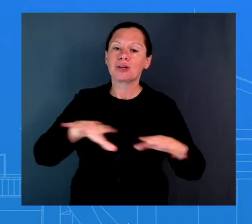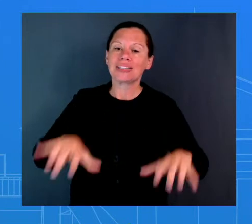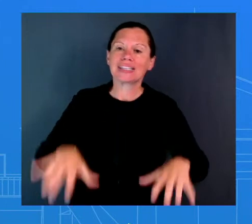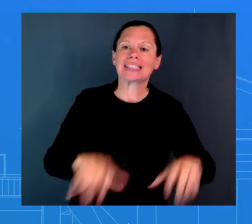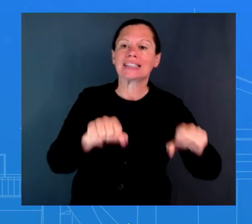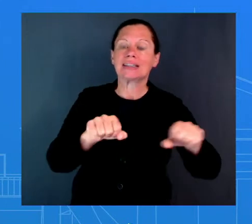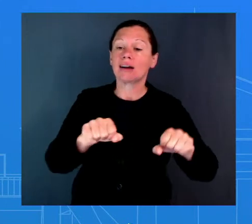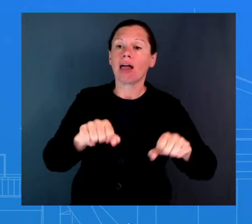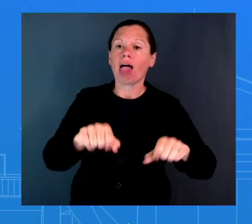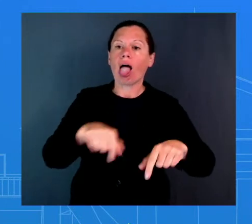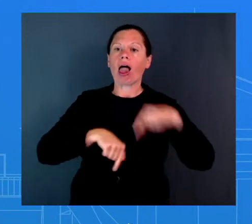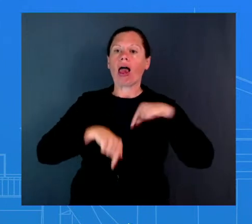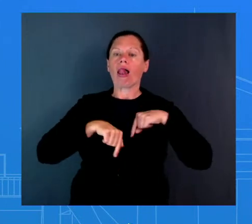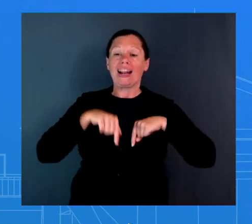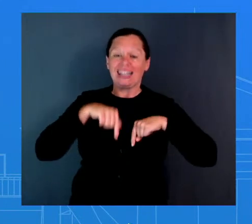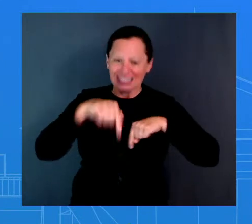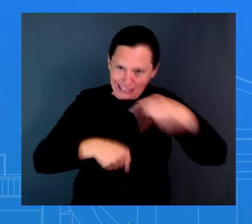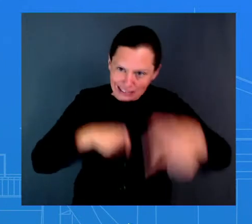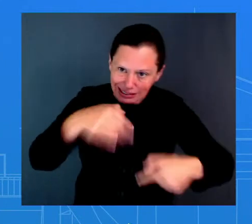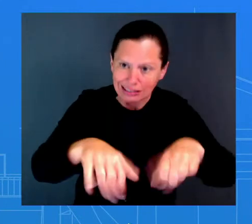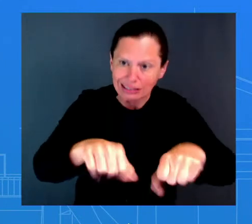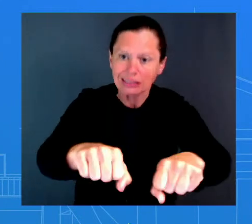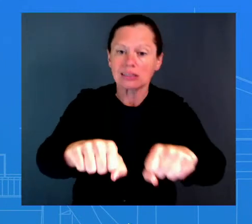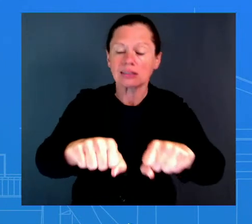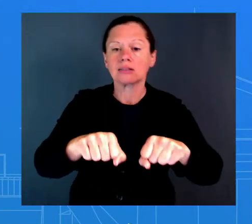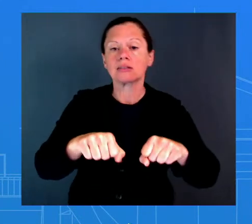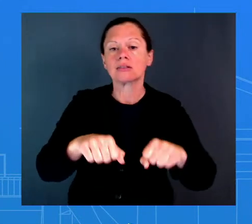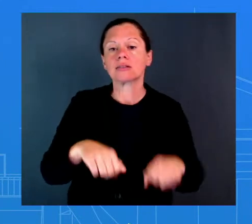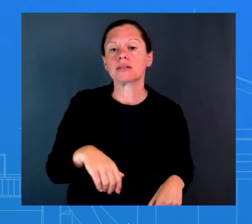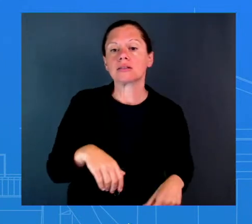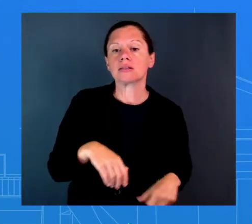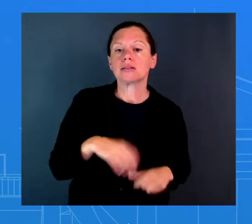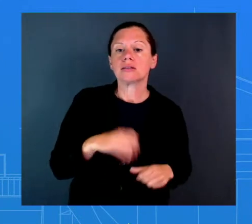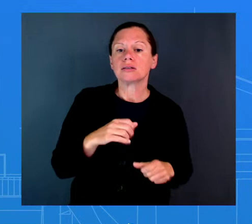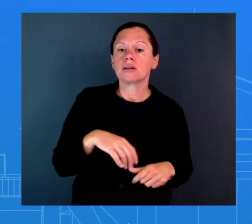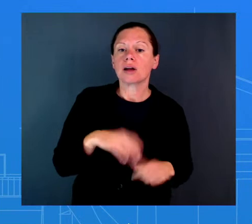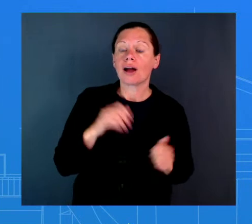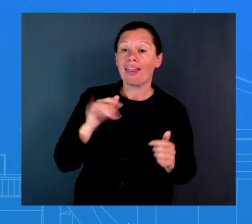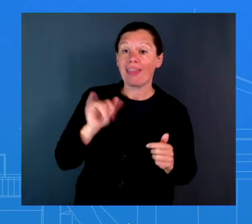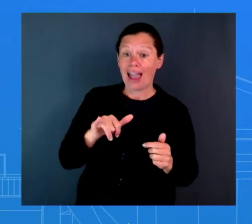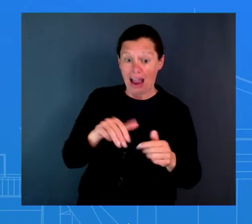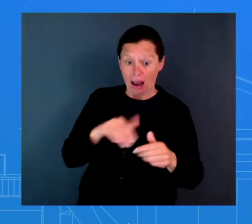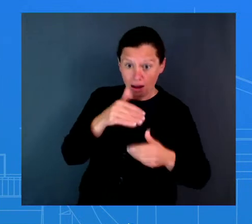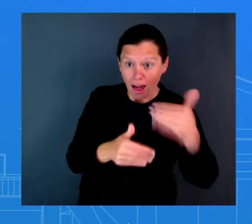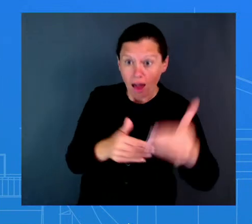And the weapons that we have provided have allowed them to de-occupy more territory in the last three months